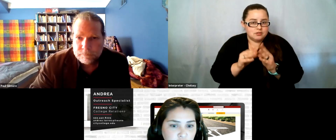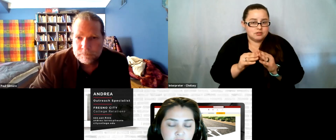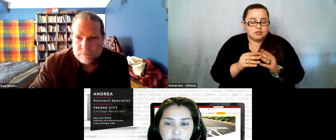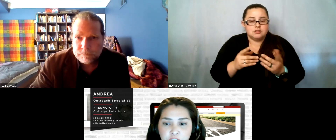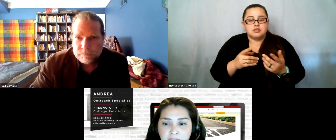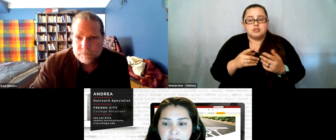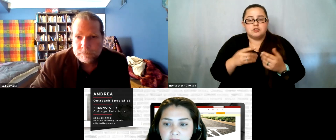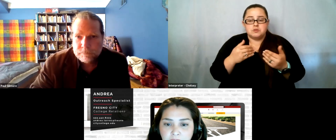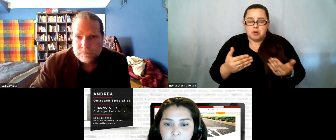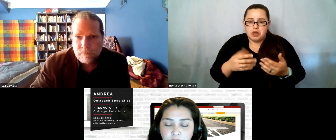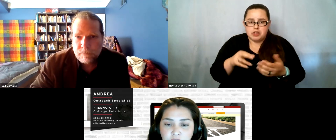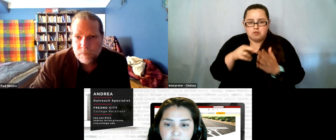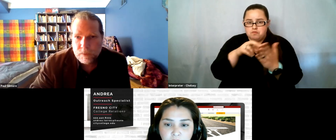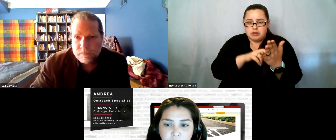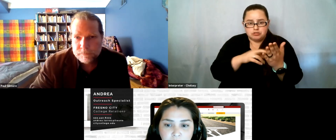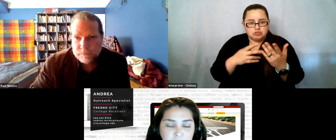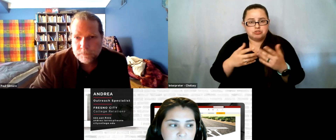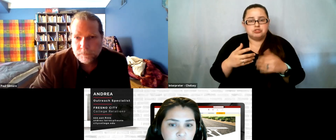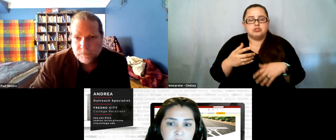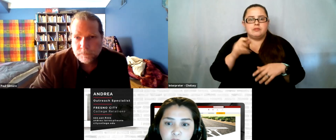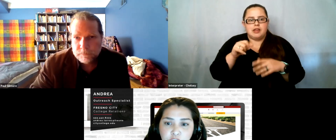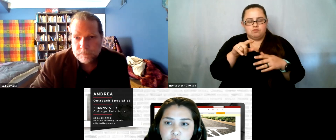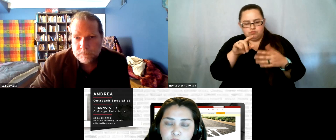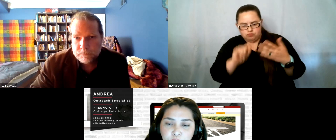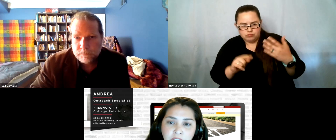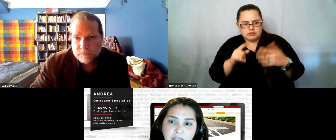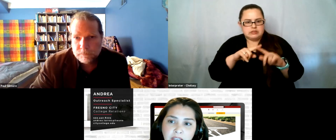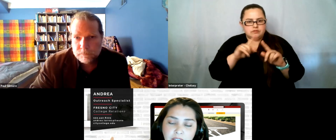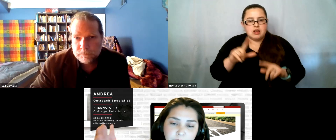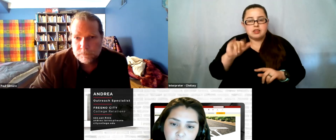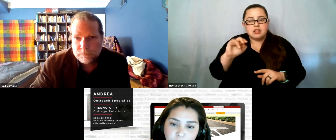yourself for that, you can check out the links that are emailed to you for you know,